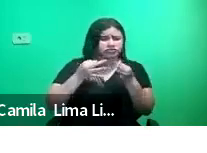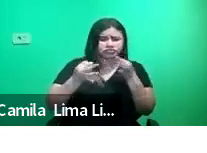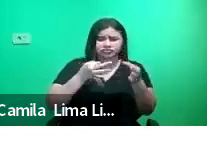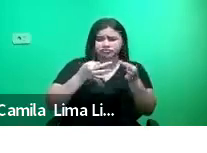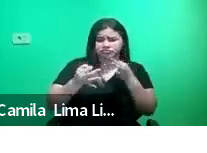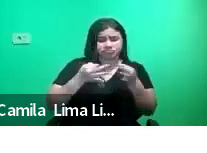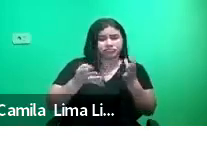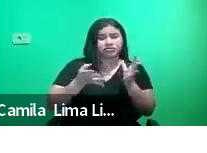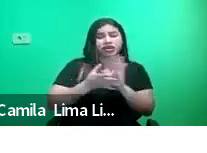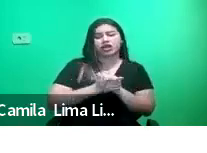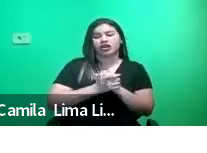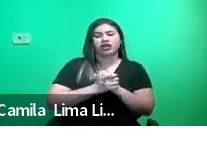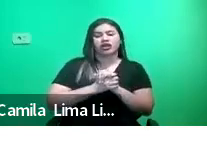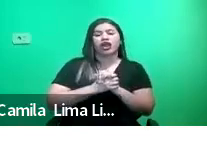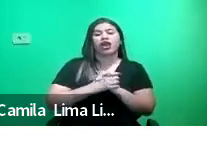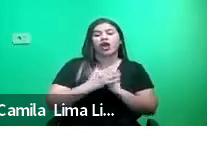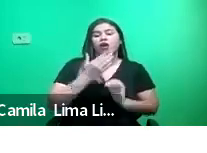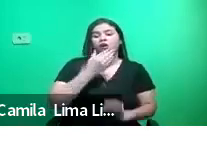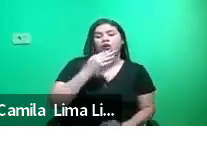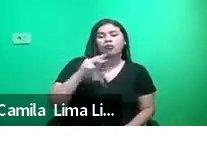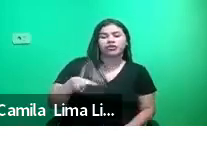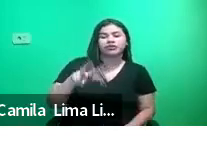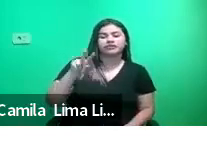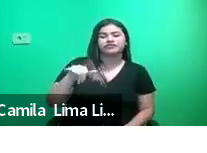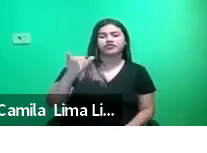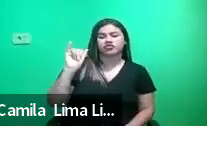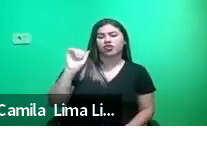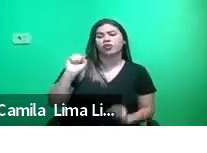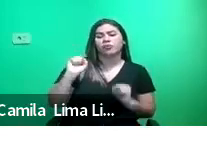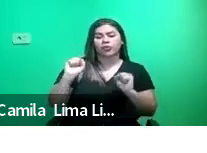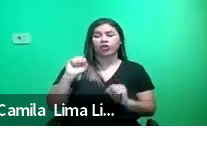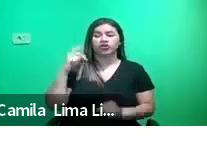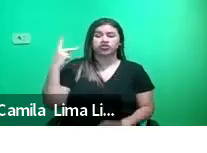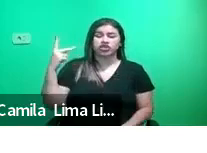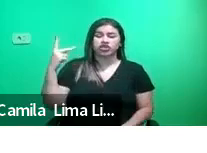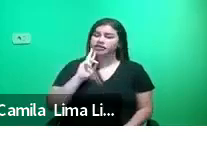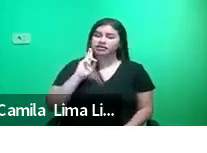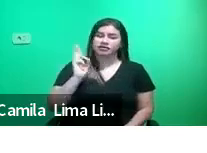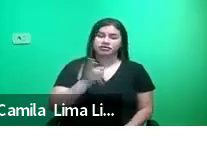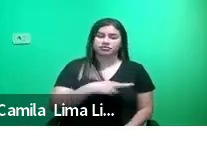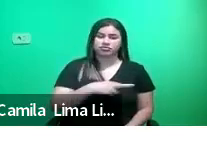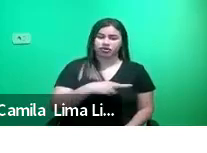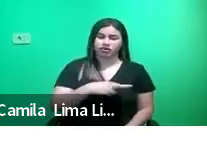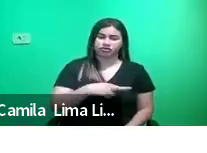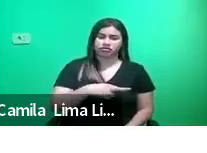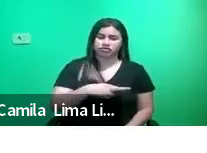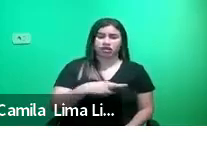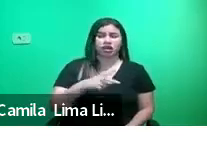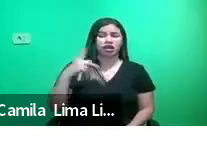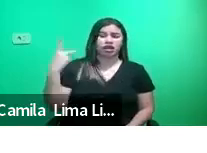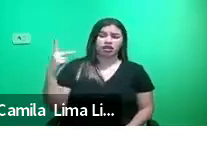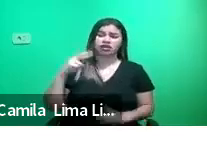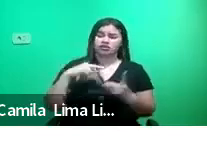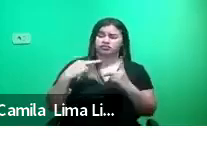Vaguki might well have had Vaguki might well have had a an answer to this, because he's coming at it from quite a different a different perspective, and